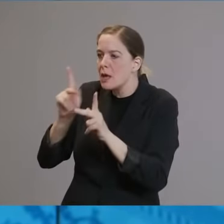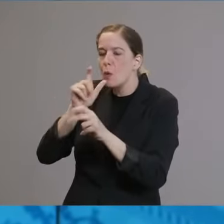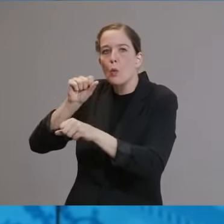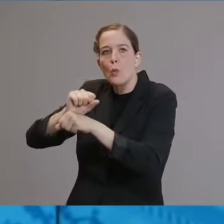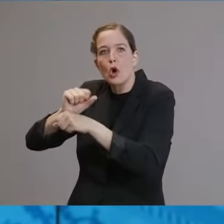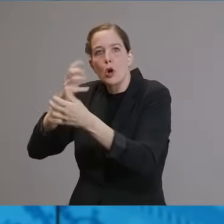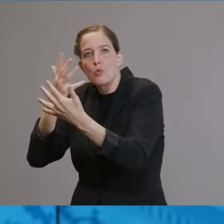JASON.